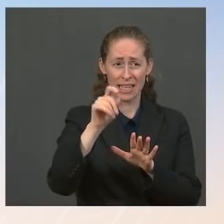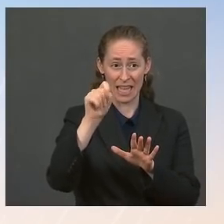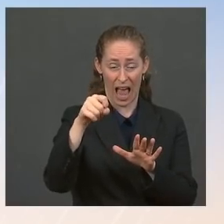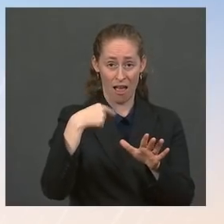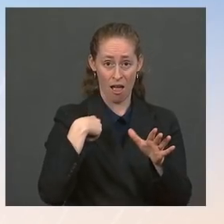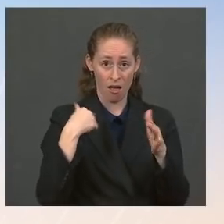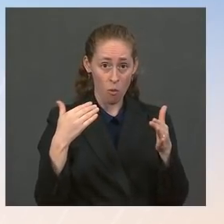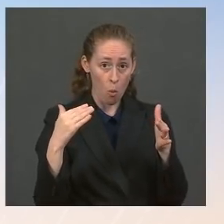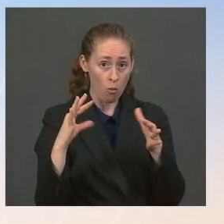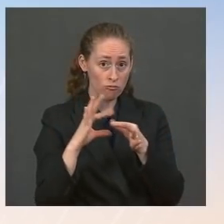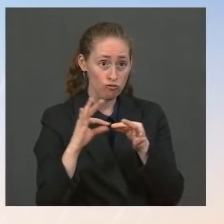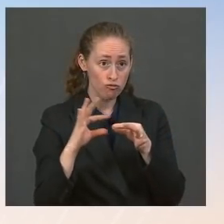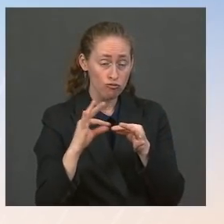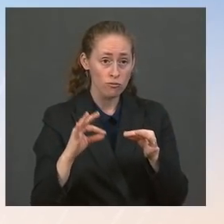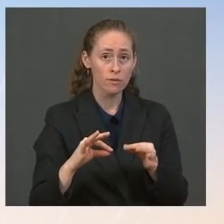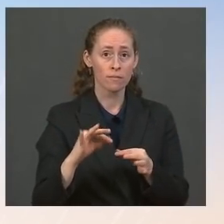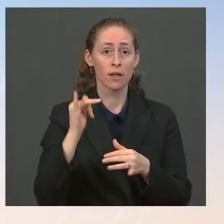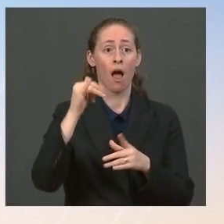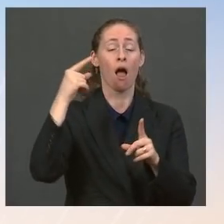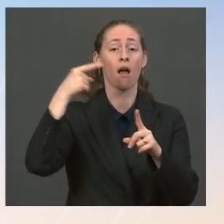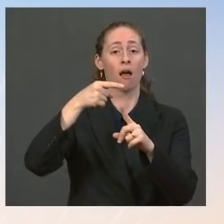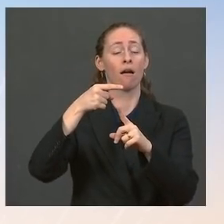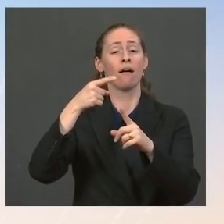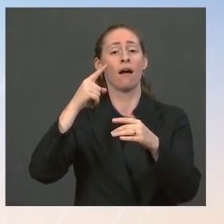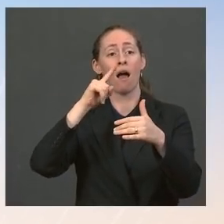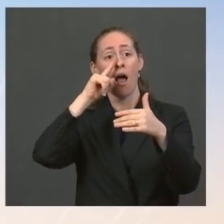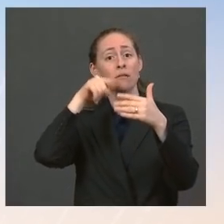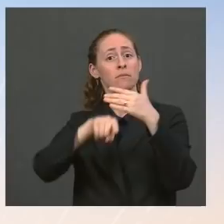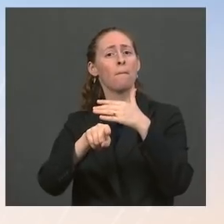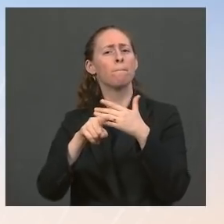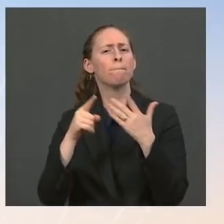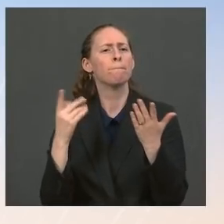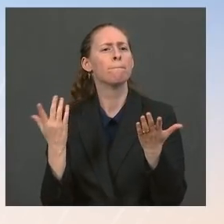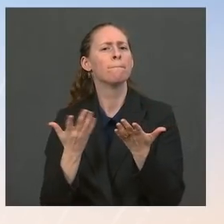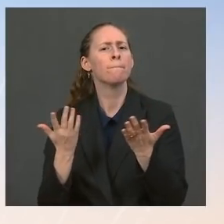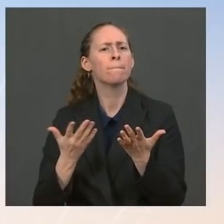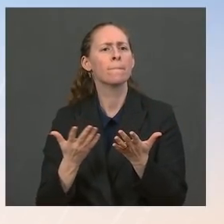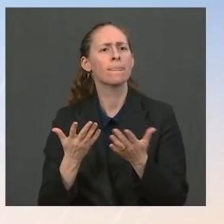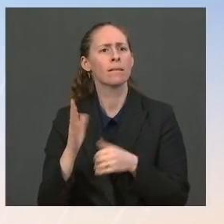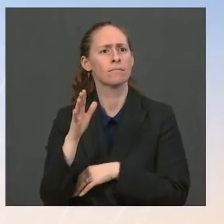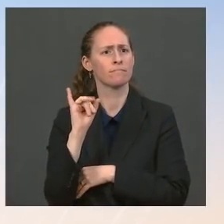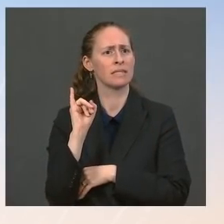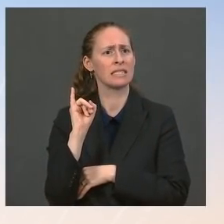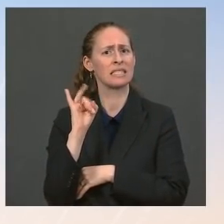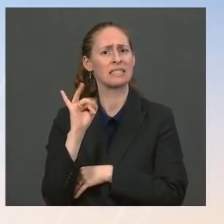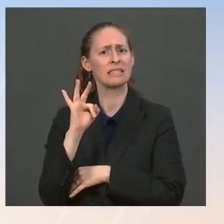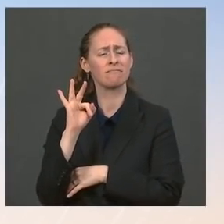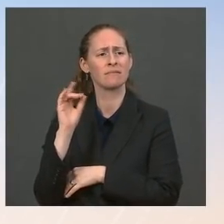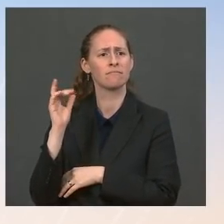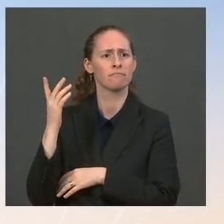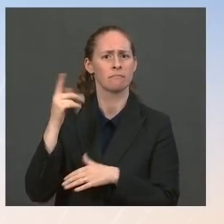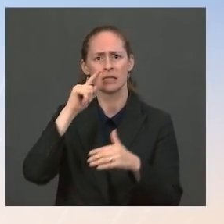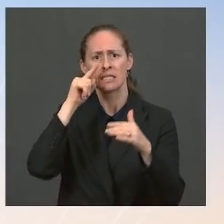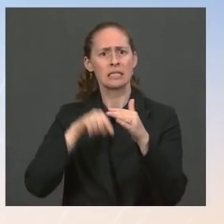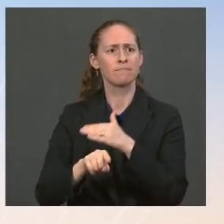An asylum claim is determined based on the facts that are presented in the individual case.